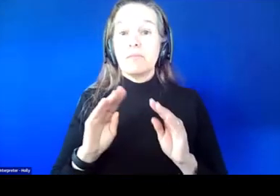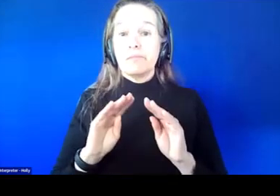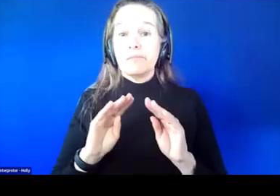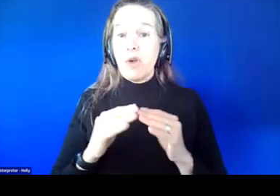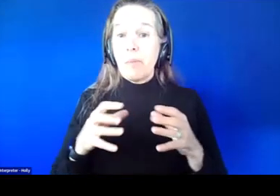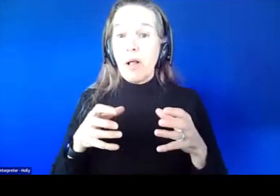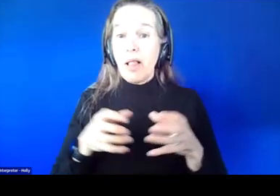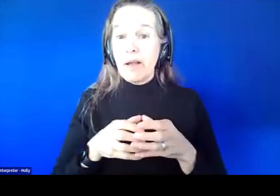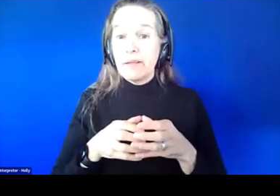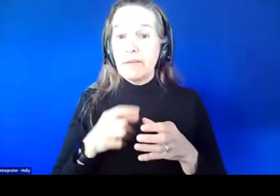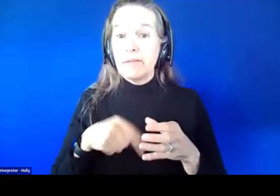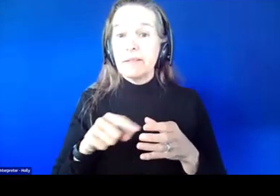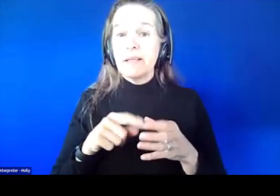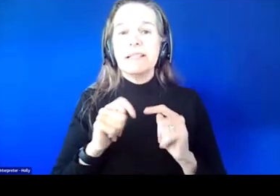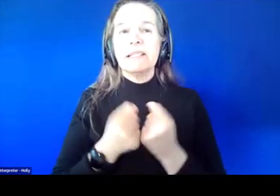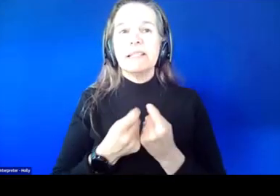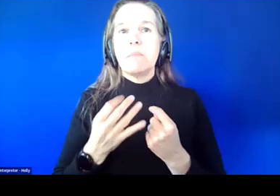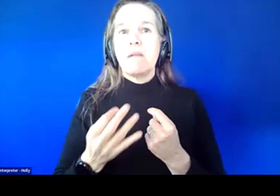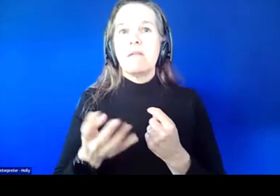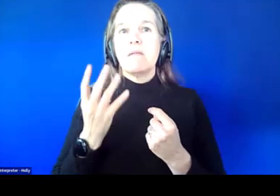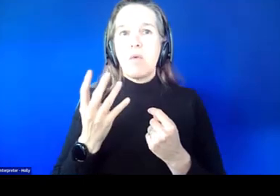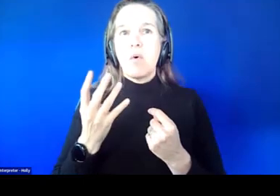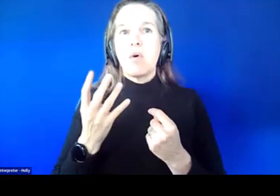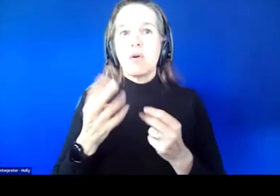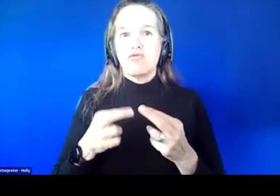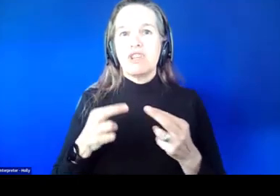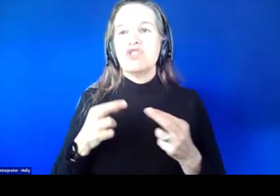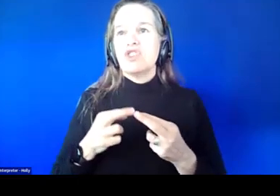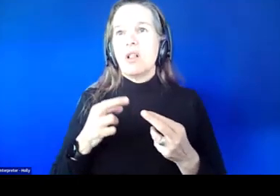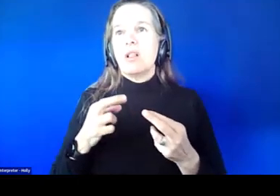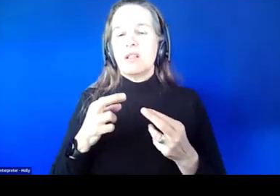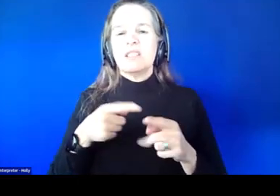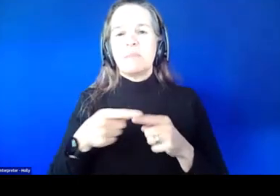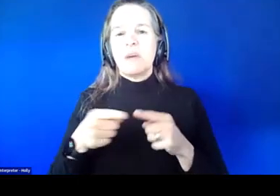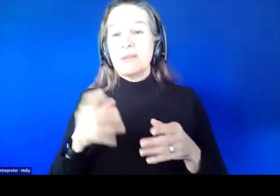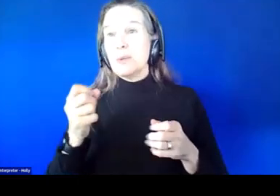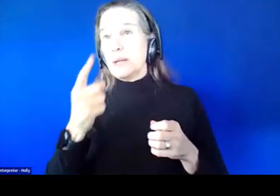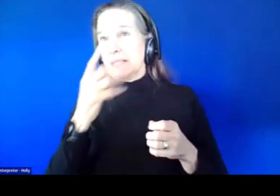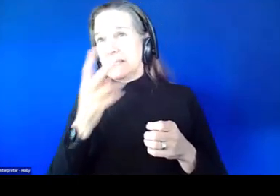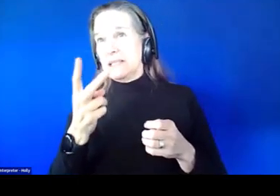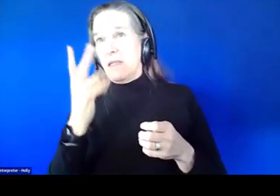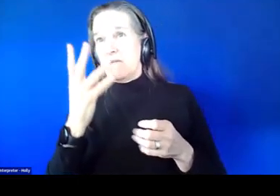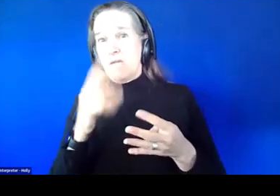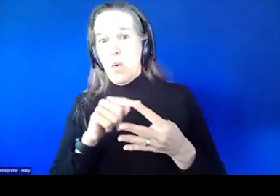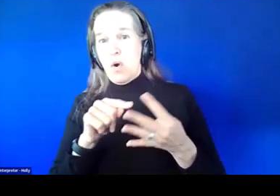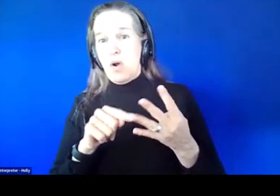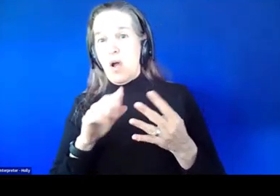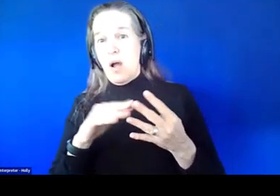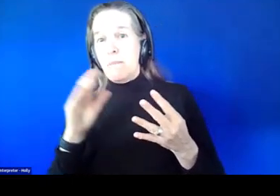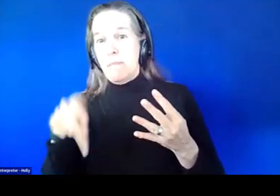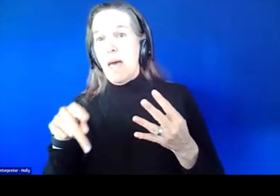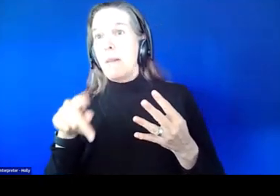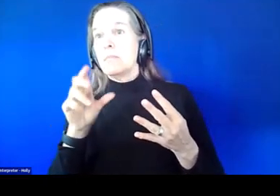regional specialists who you can see the regions on the map there are separated into the four separate regions